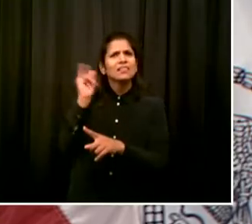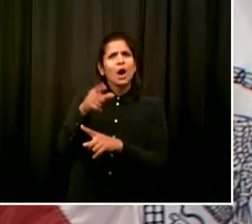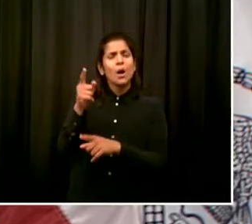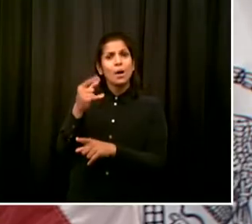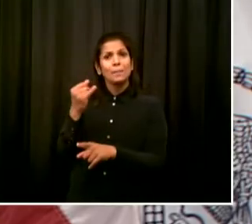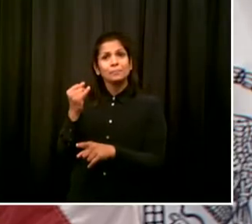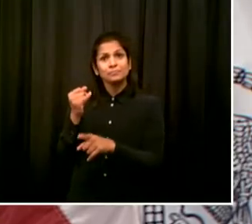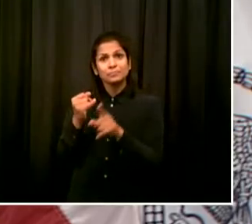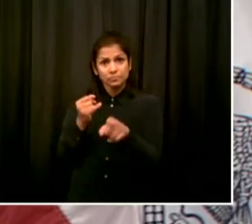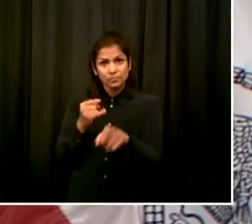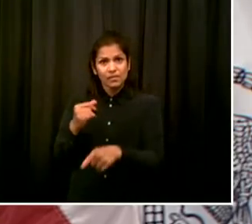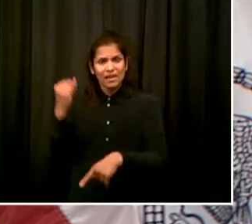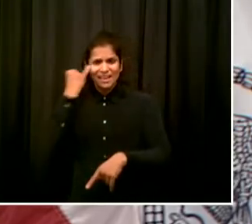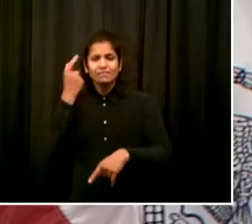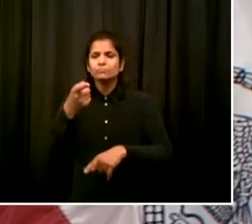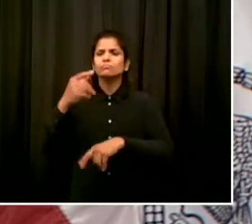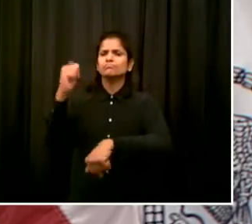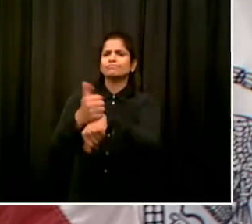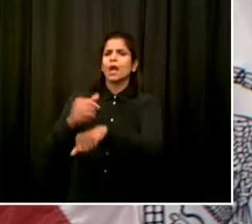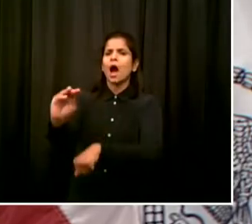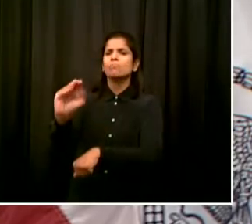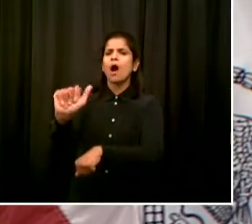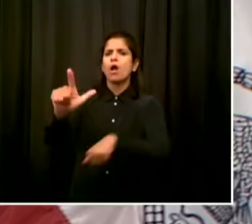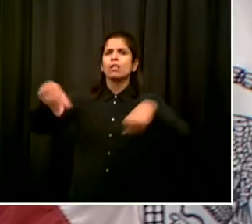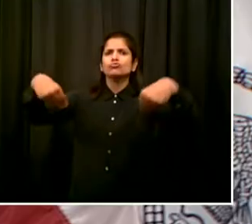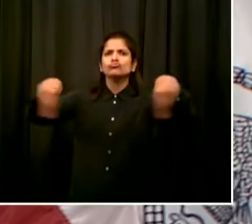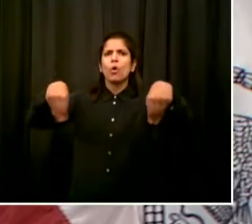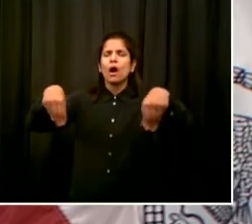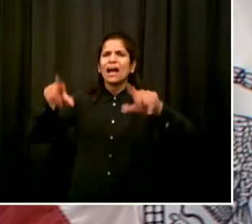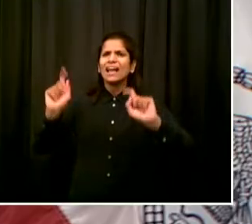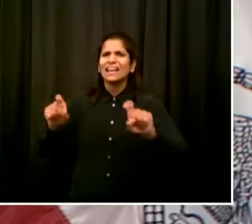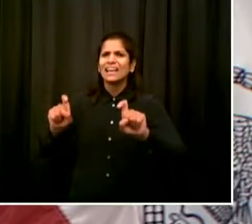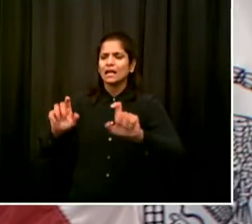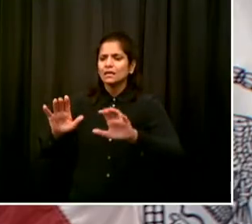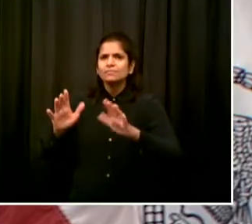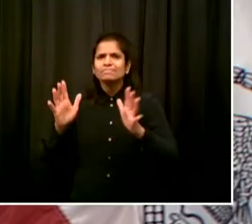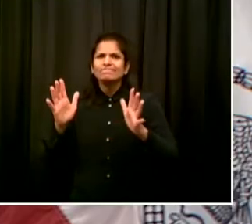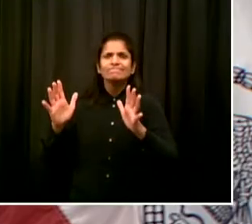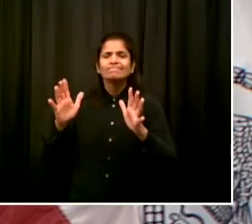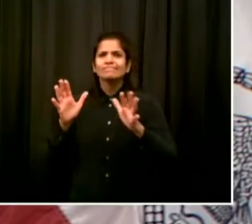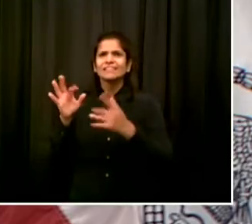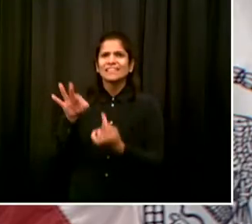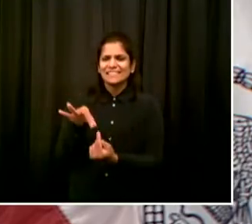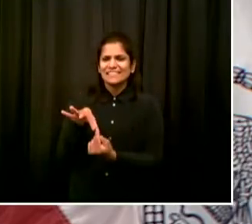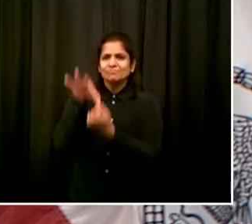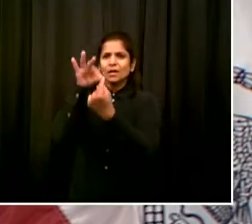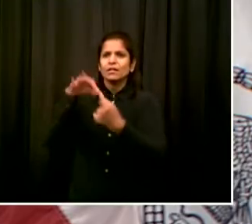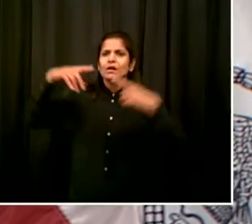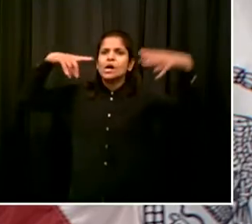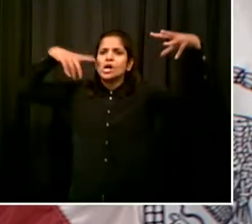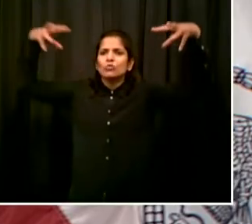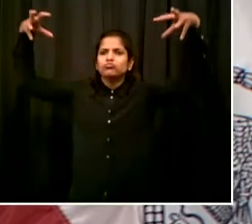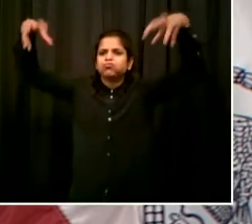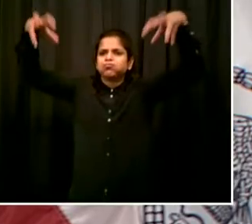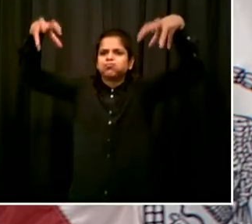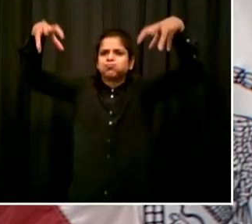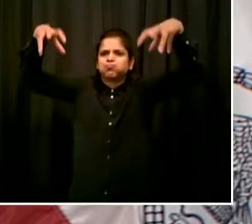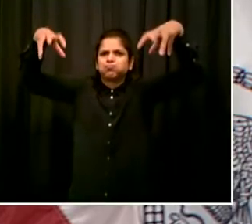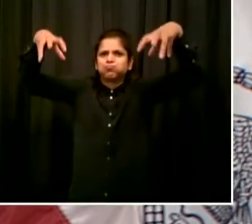RECOMMENDATN IO FOR OTHER BUSINESSES AND OFFICES, HAS HTE TYCI D ANHELP THE POOR HAVE BEEN WORKING IN